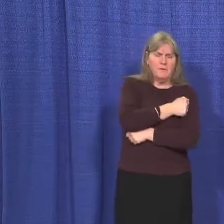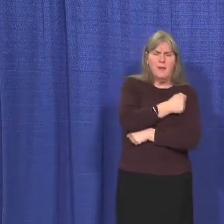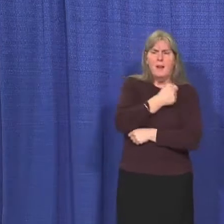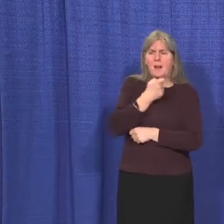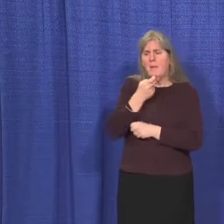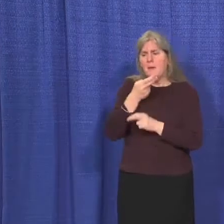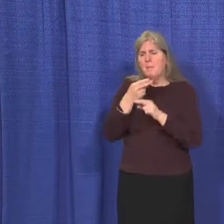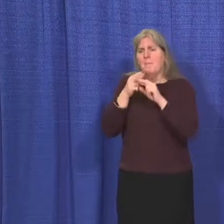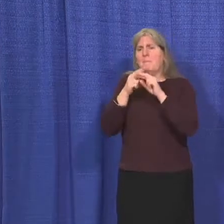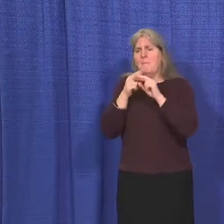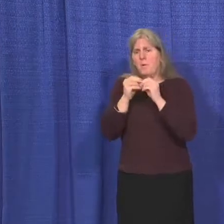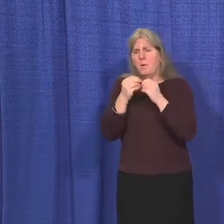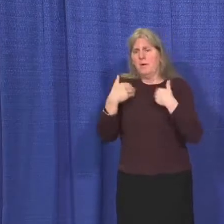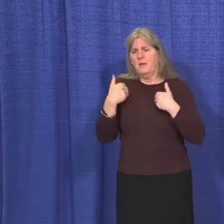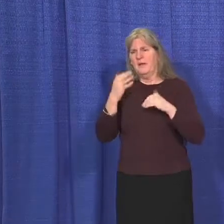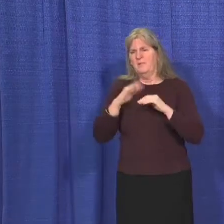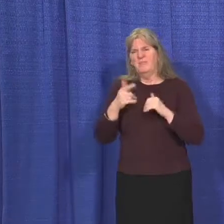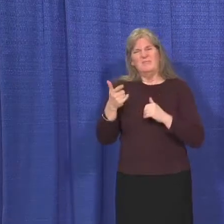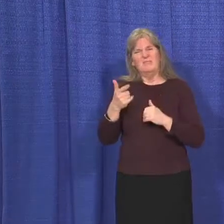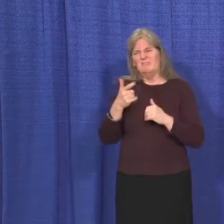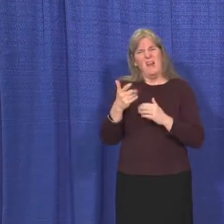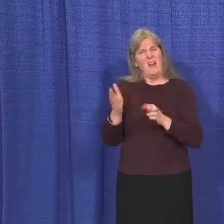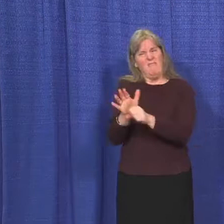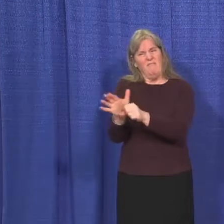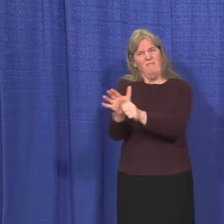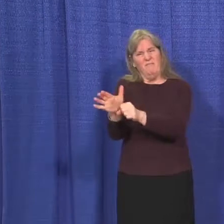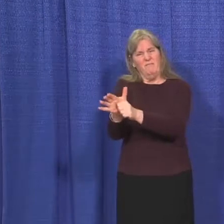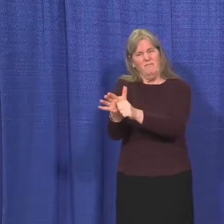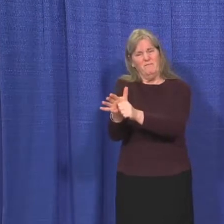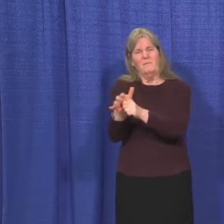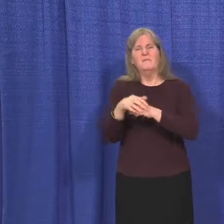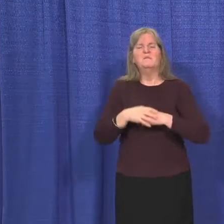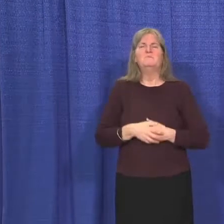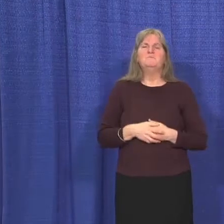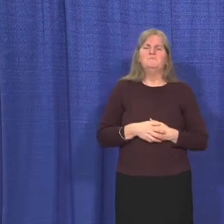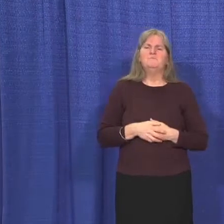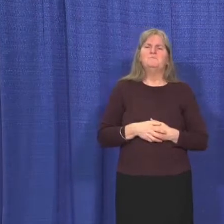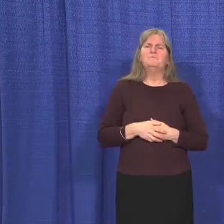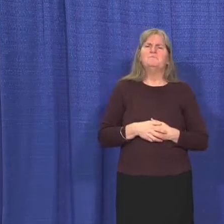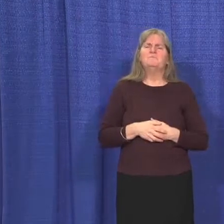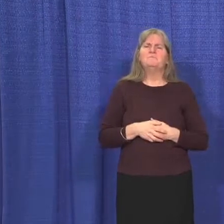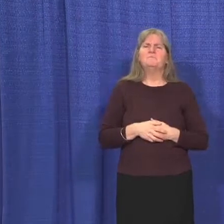younger populations but not fast enough, in my opinion.